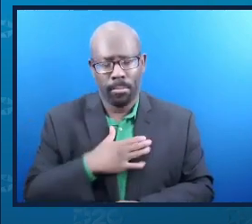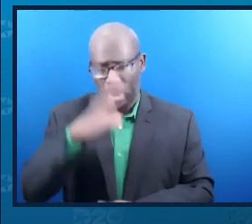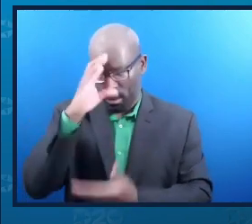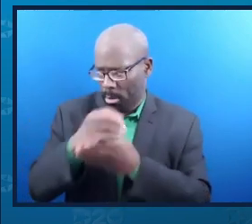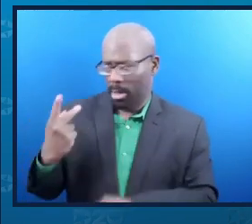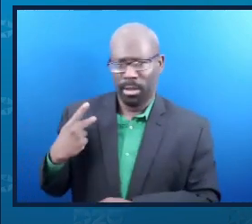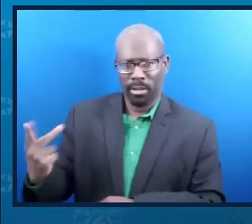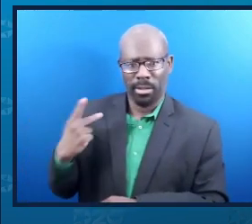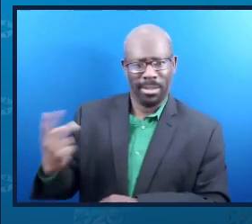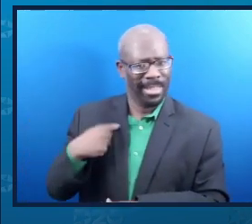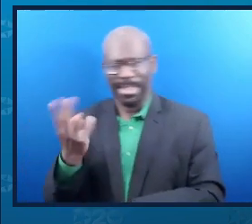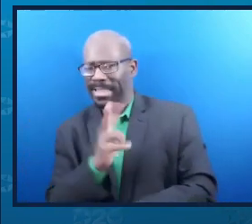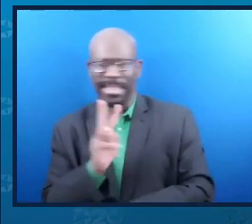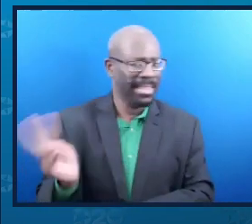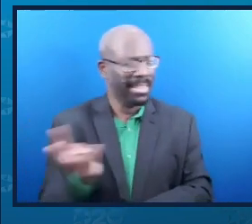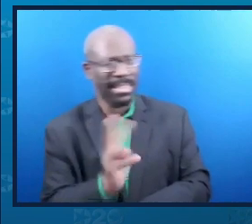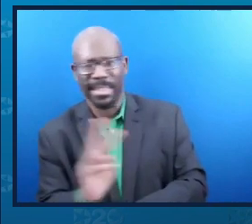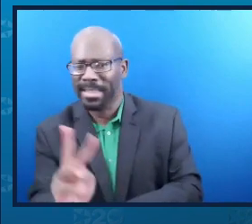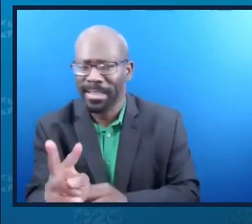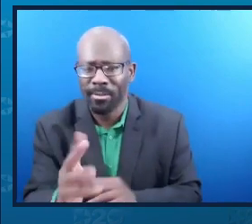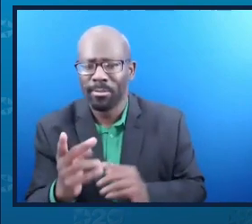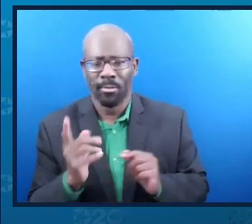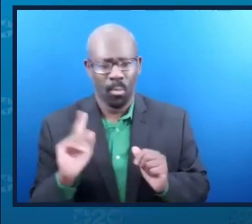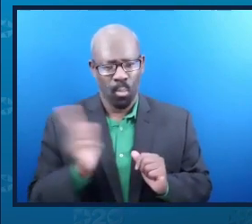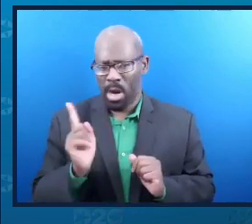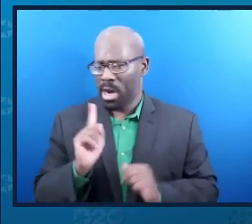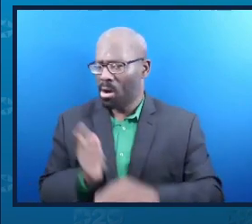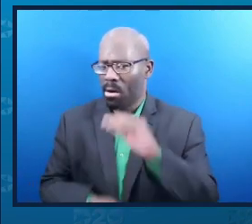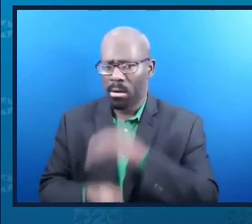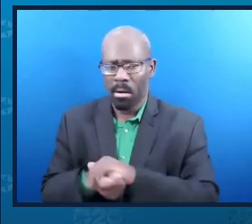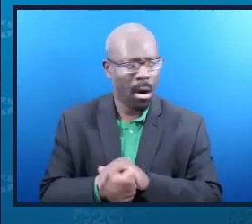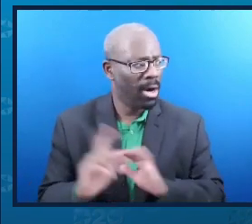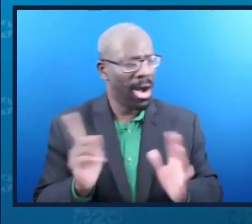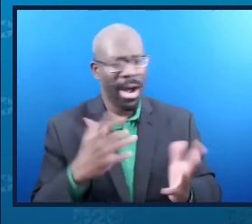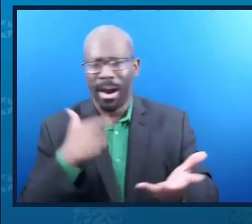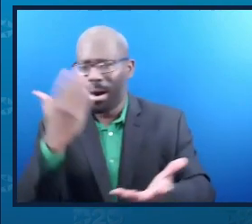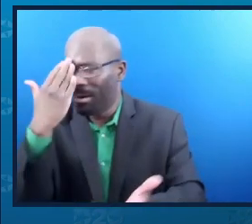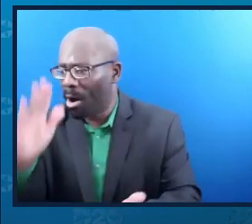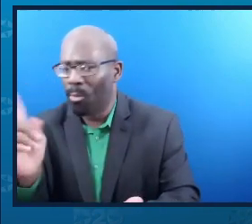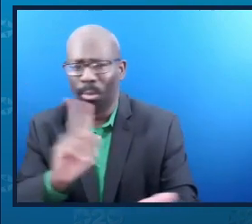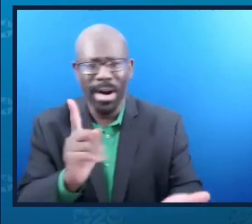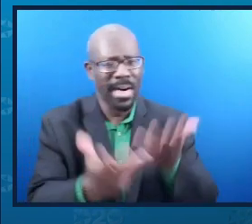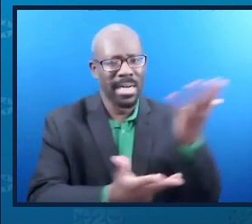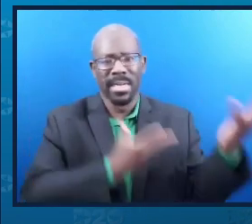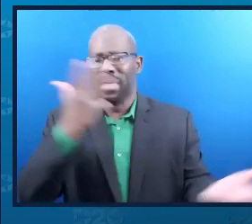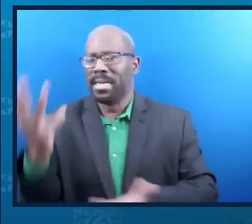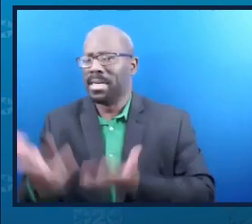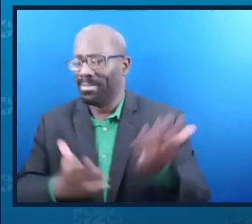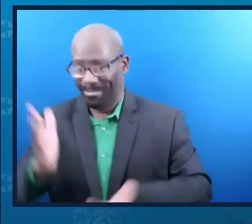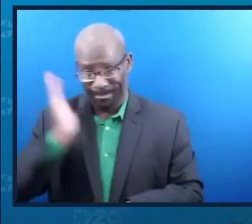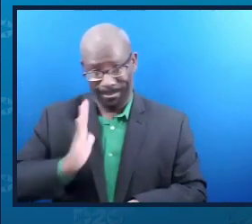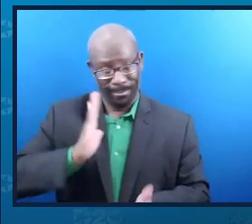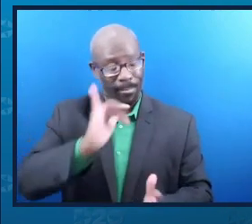HOTLINE TO CALL. LOCAL SHELTERS WERE FULL. DIDN'T EVEN KNOW THE NAME FOR